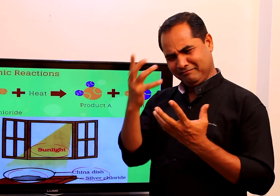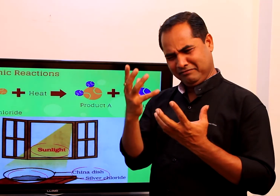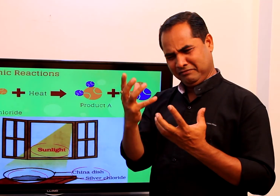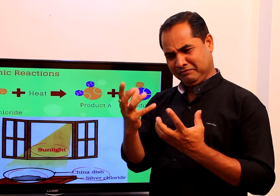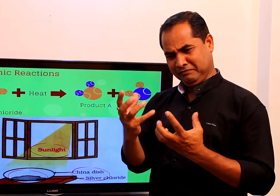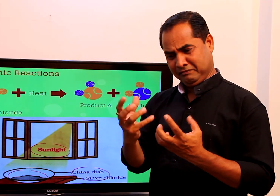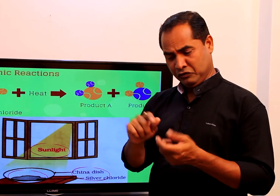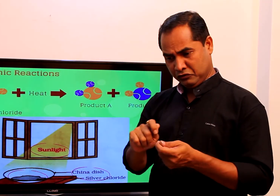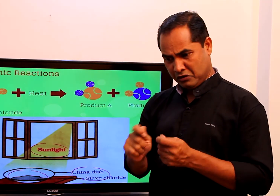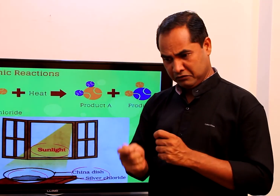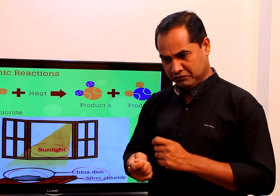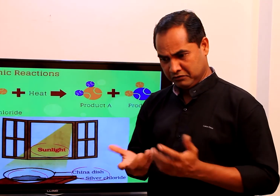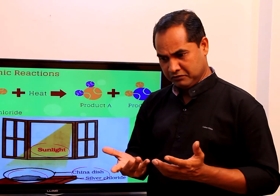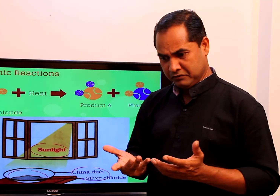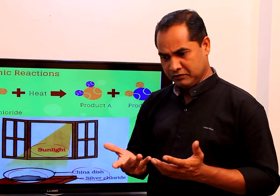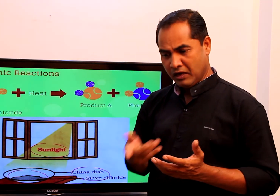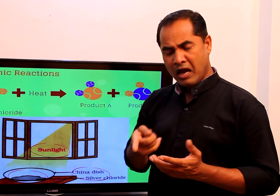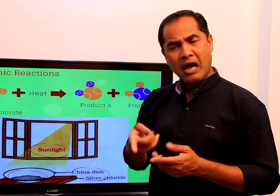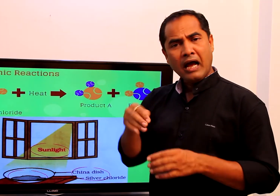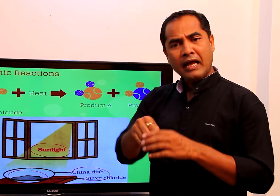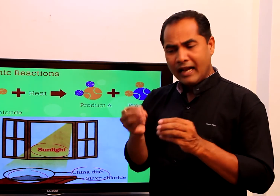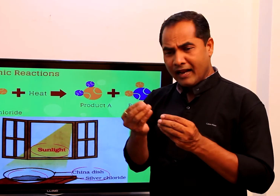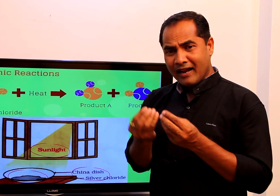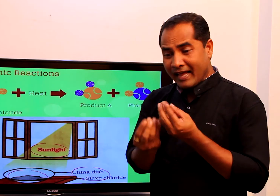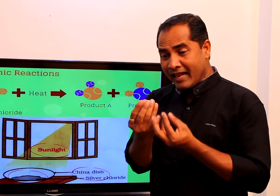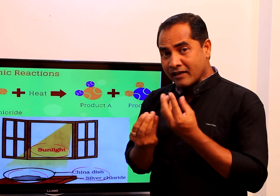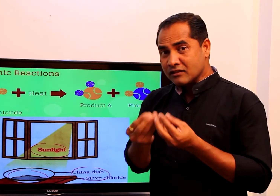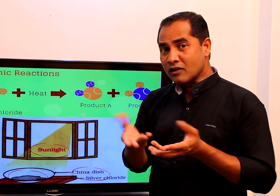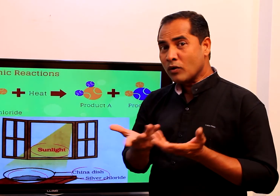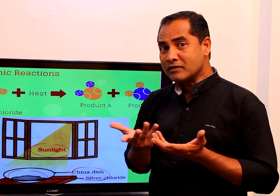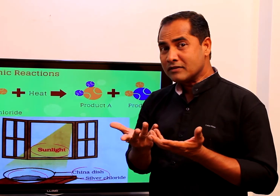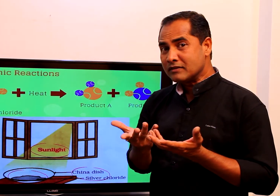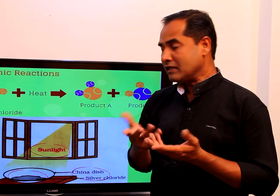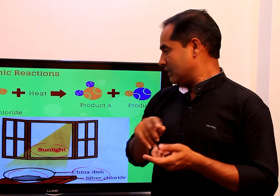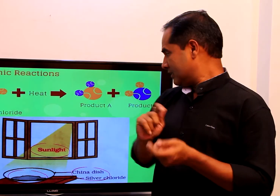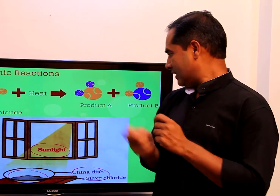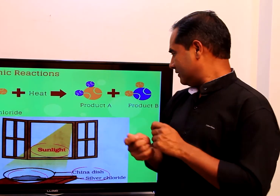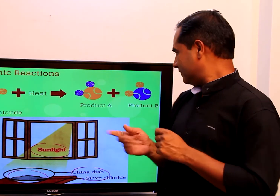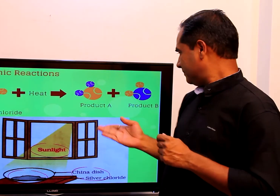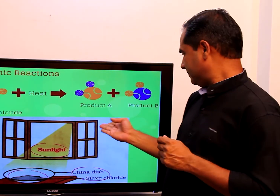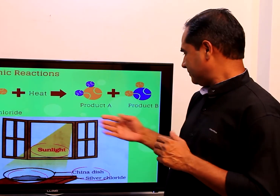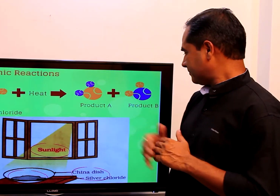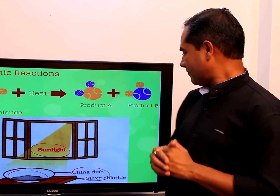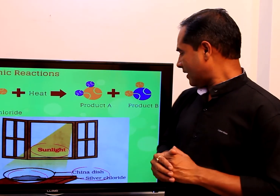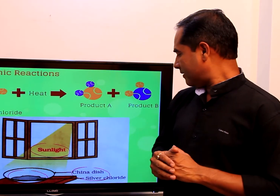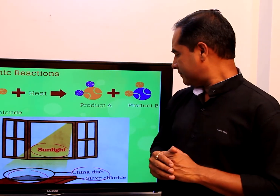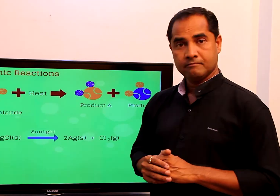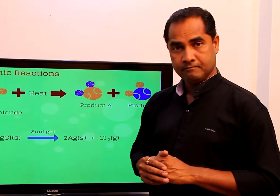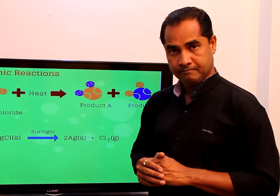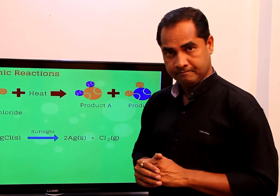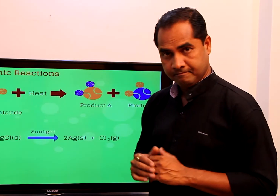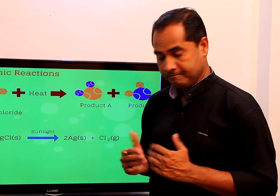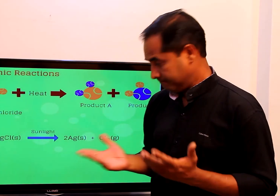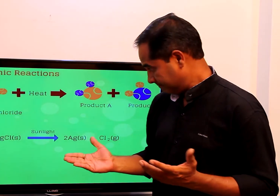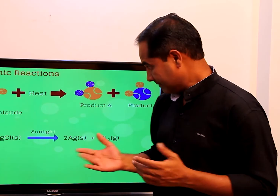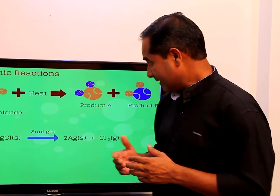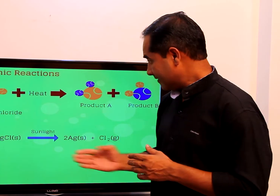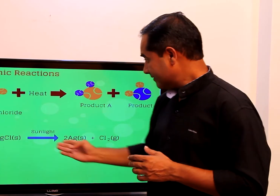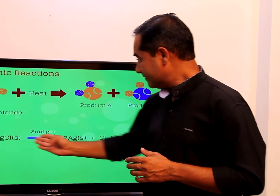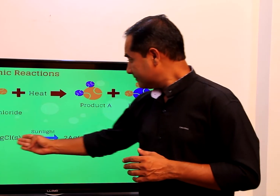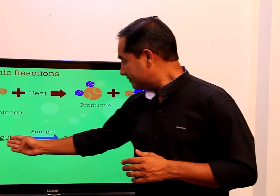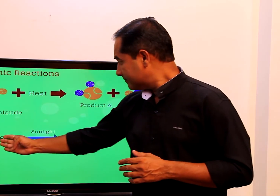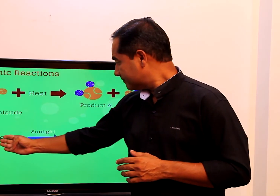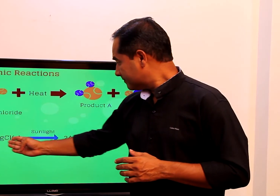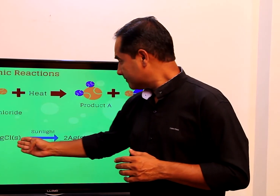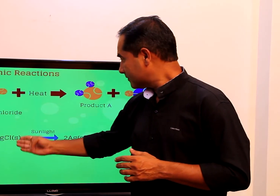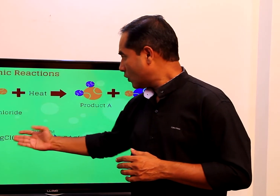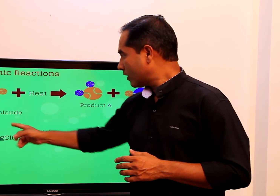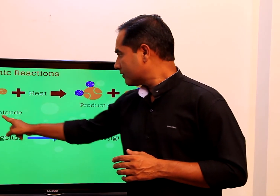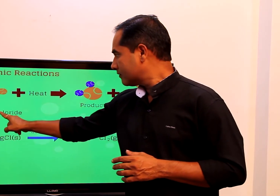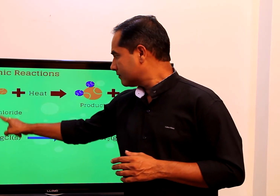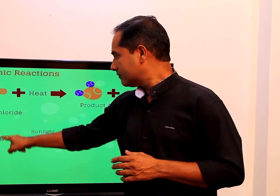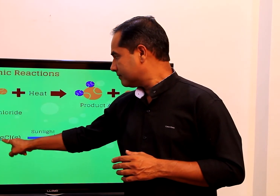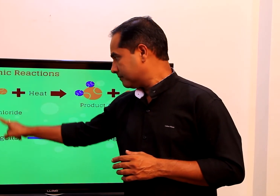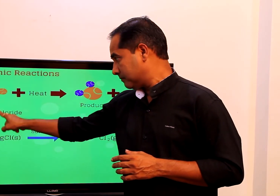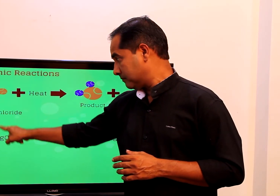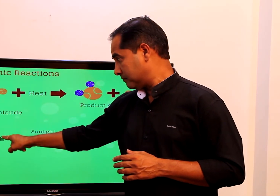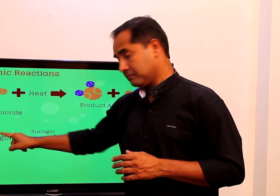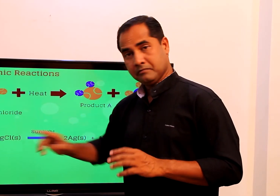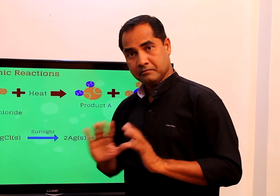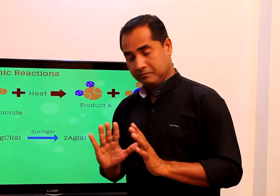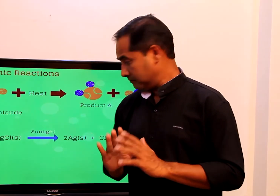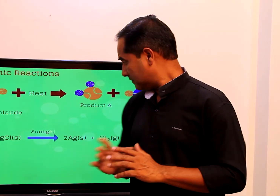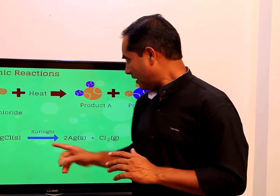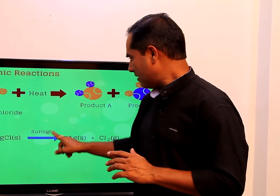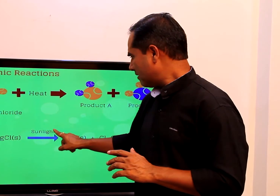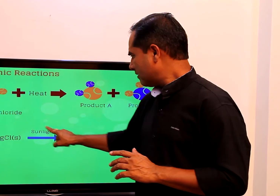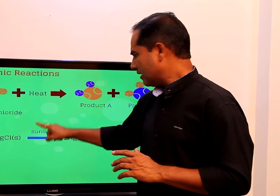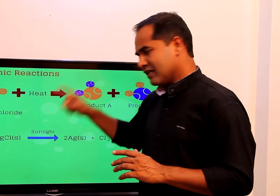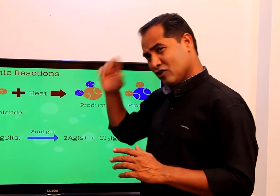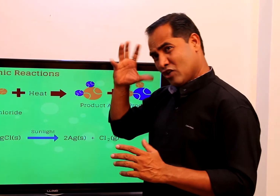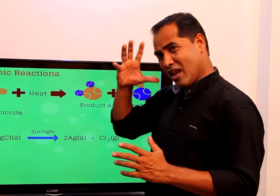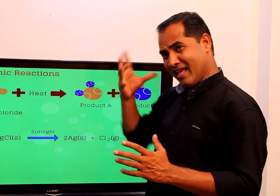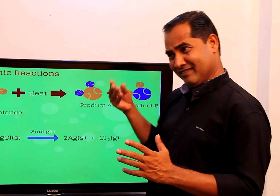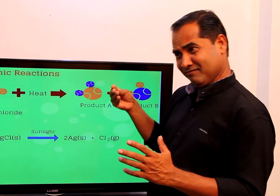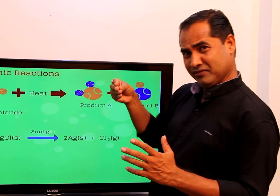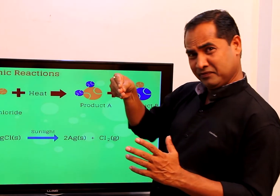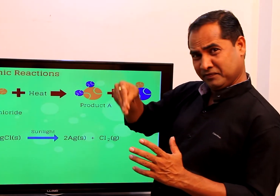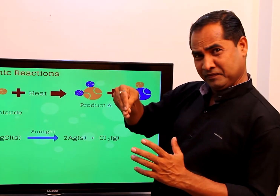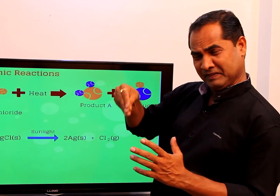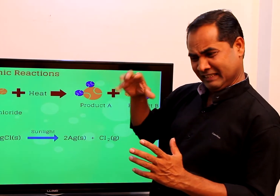change. The chemical equation is this. The silver chloride is AgCl, when you